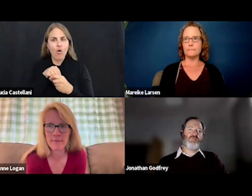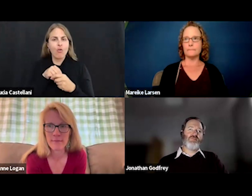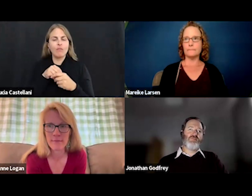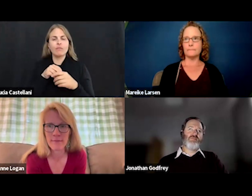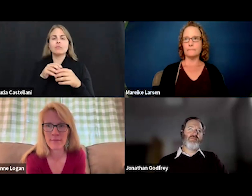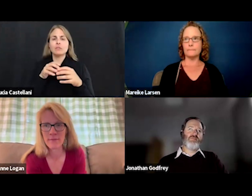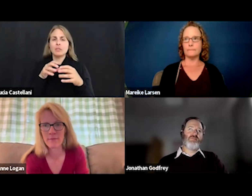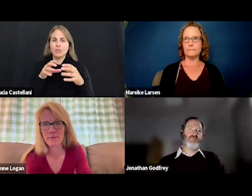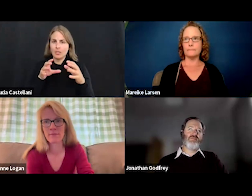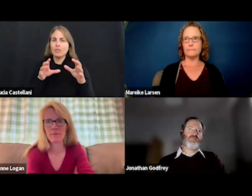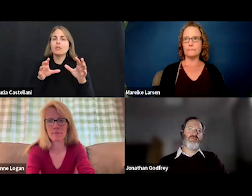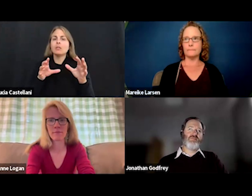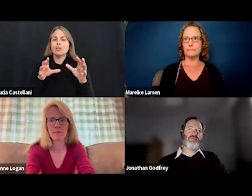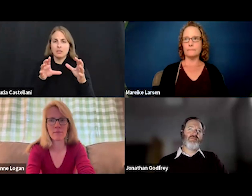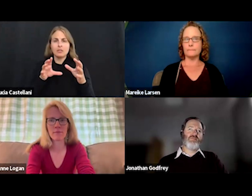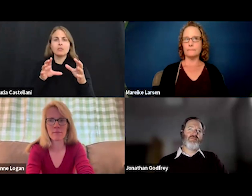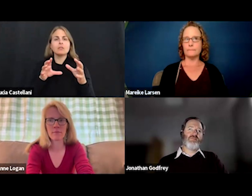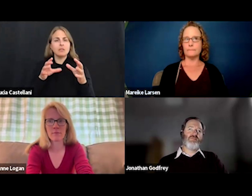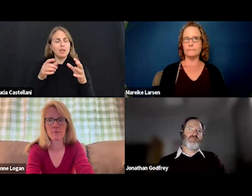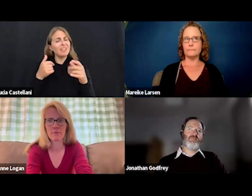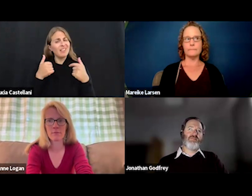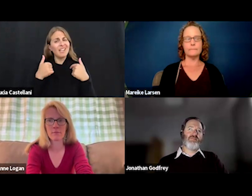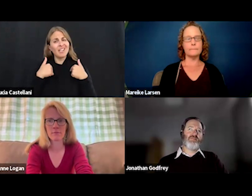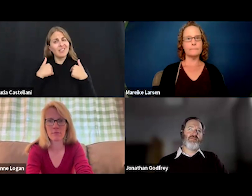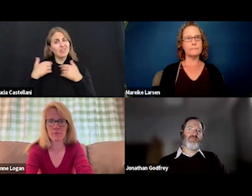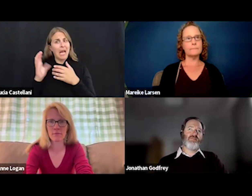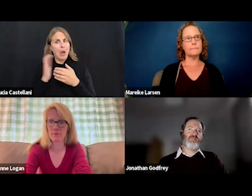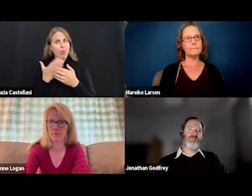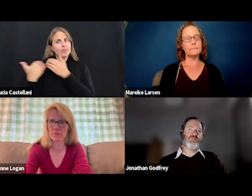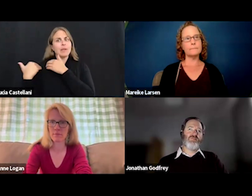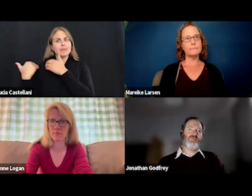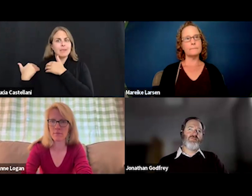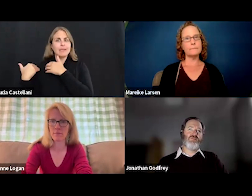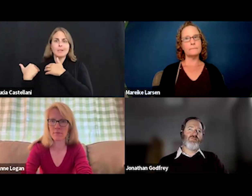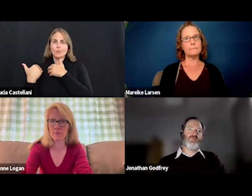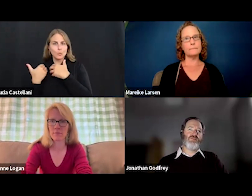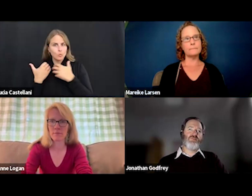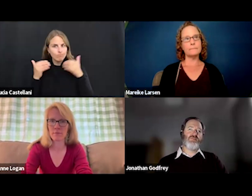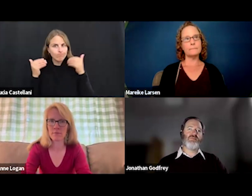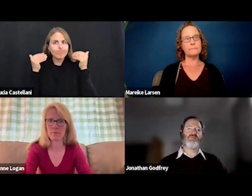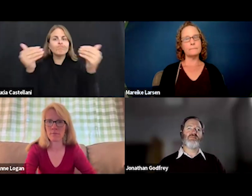from ourselves who want to network, things that conferences and event organizers can